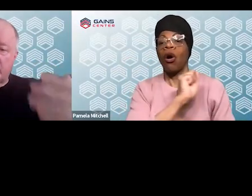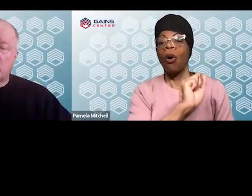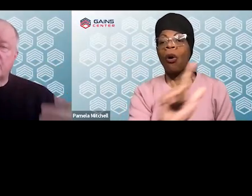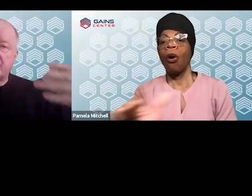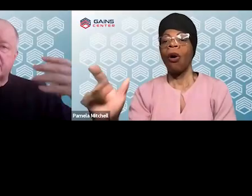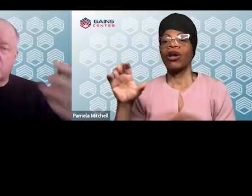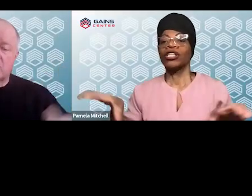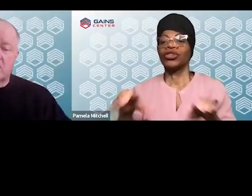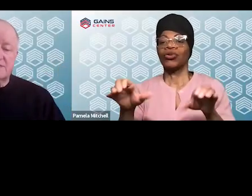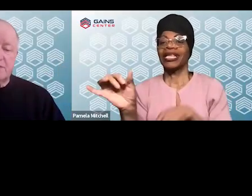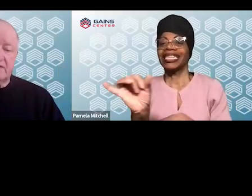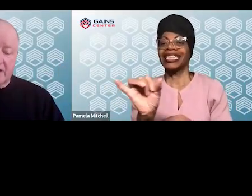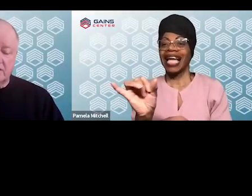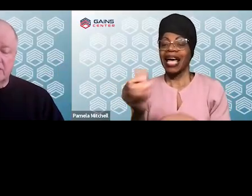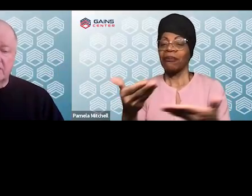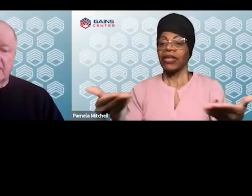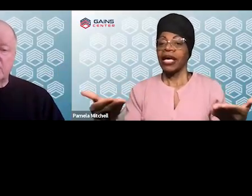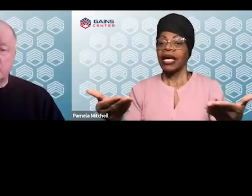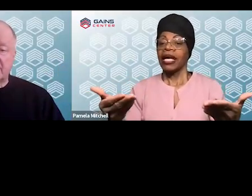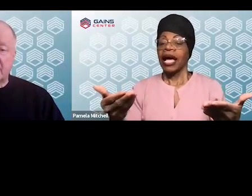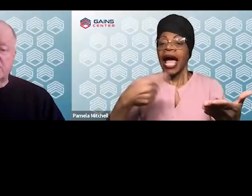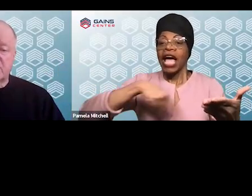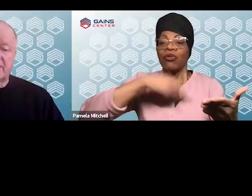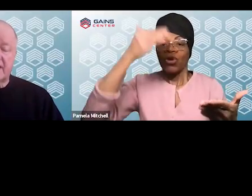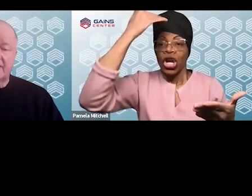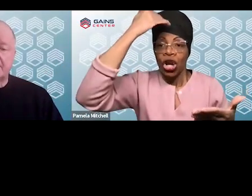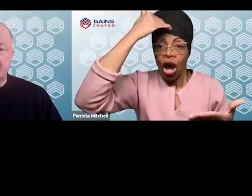and we know that the protocol is being followed, and you can demonstrate that.